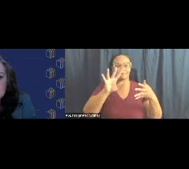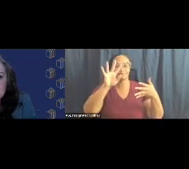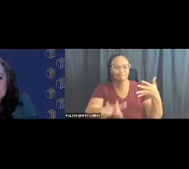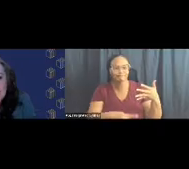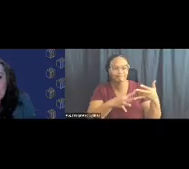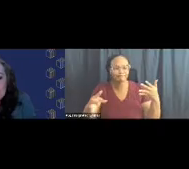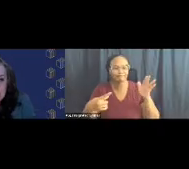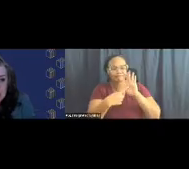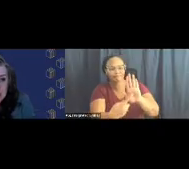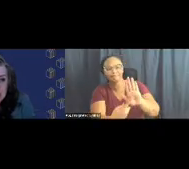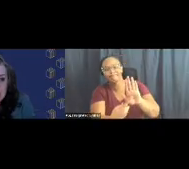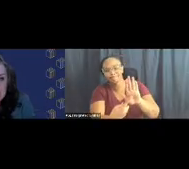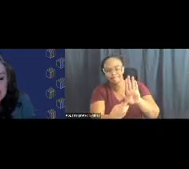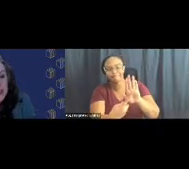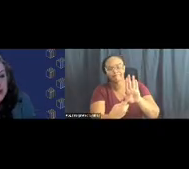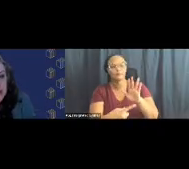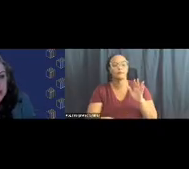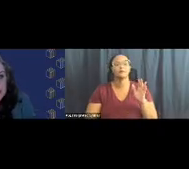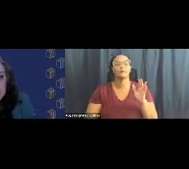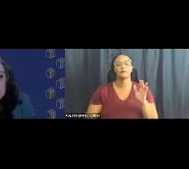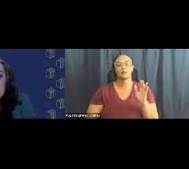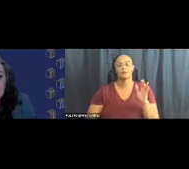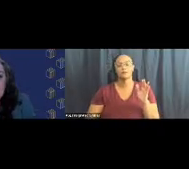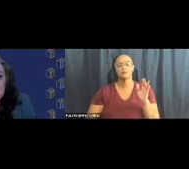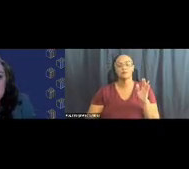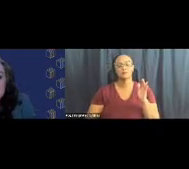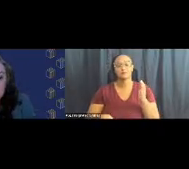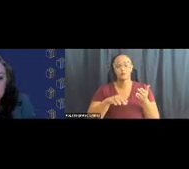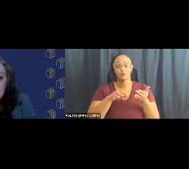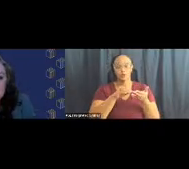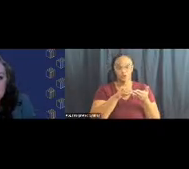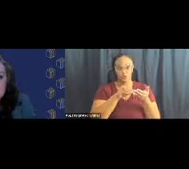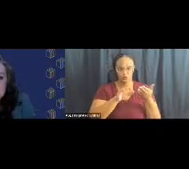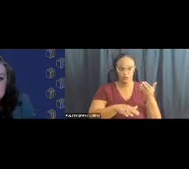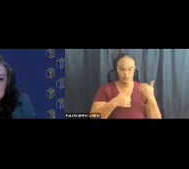illustrates just how steadily the student with disability enrollment has grown and